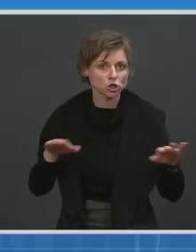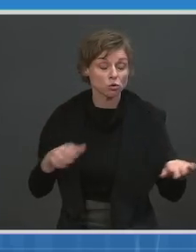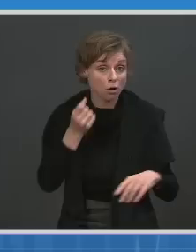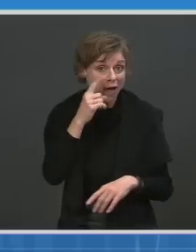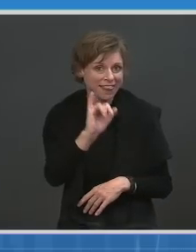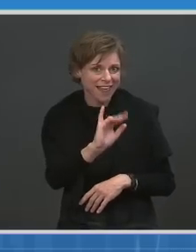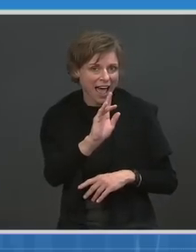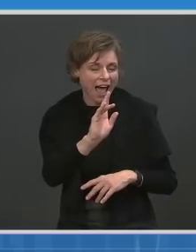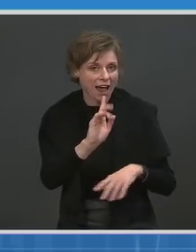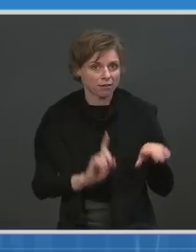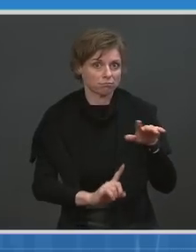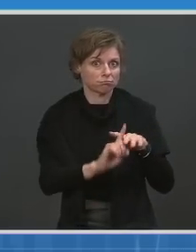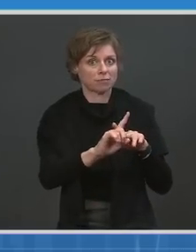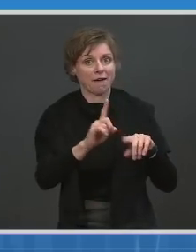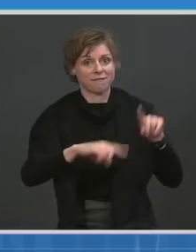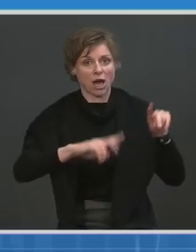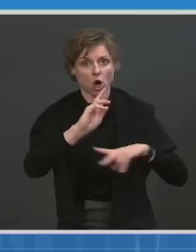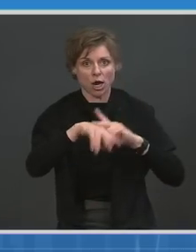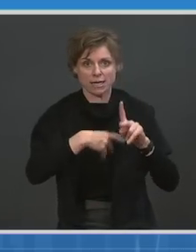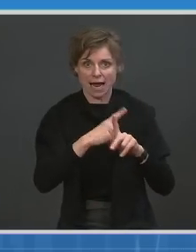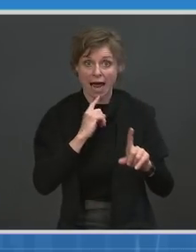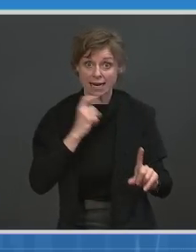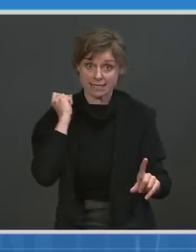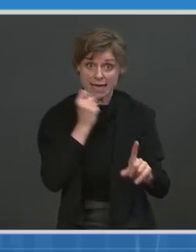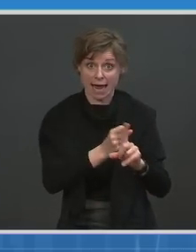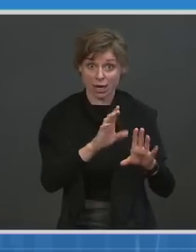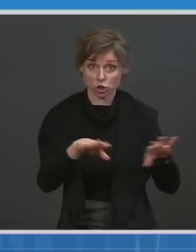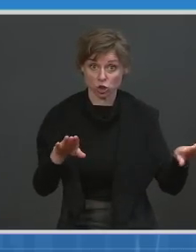are hitting the children harder than the original strain.